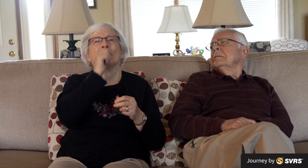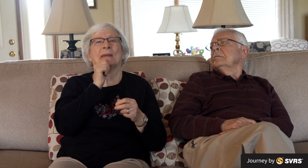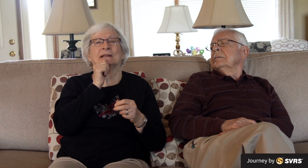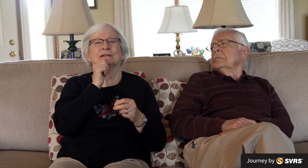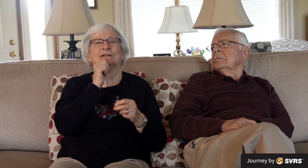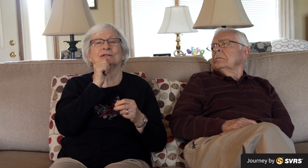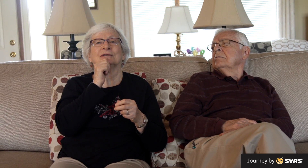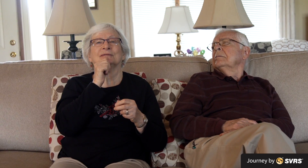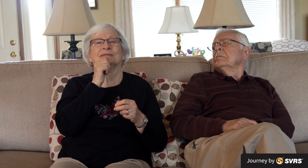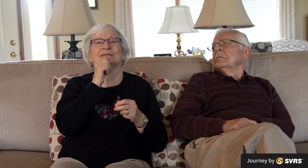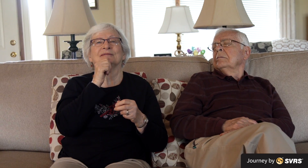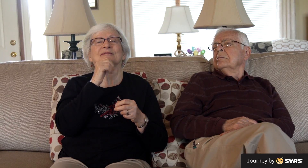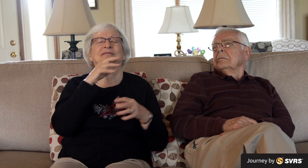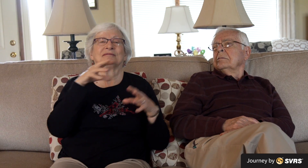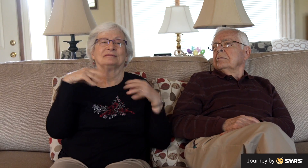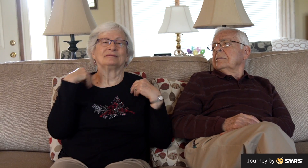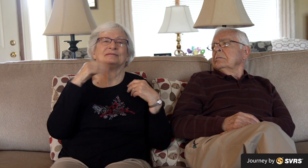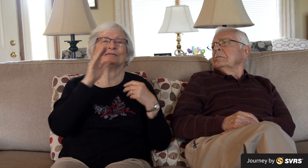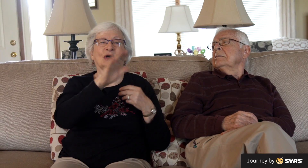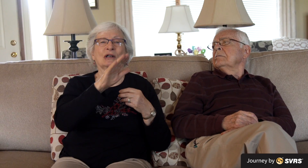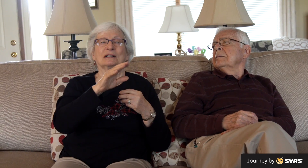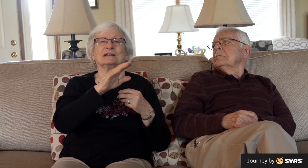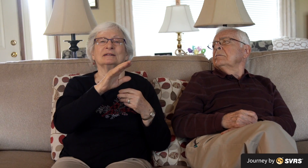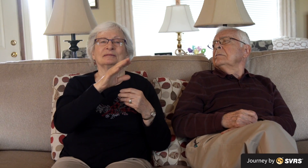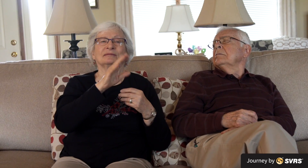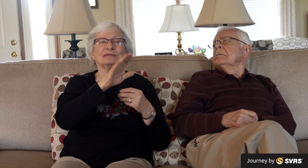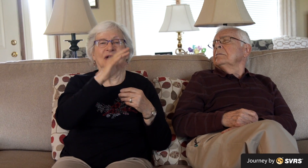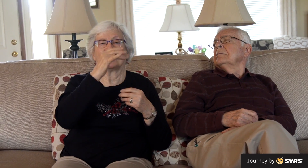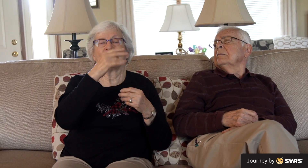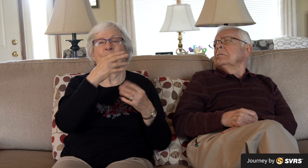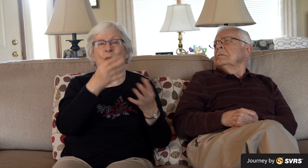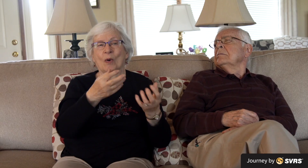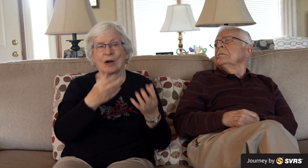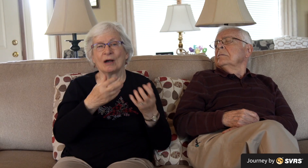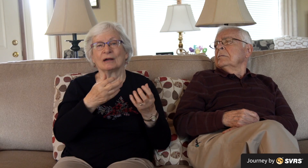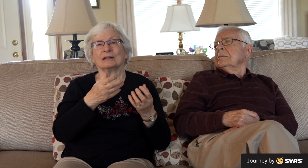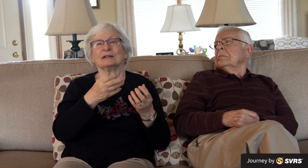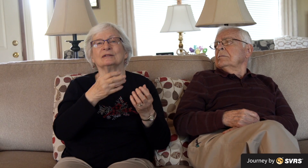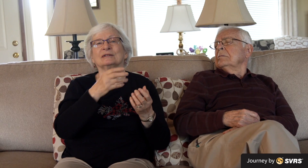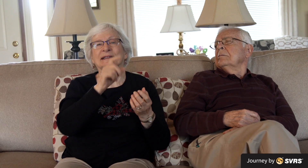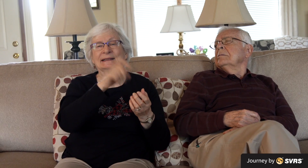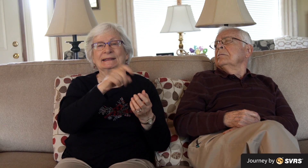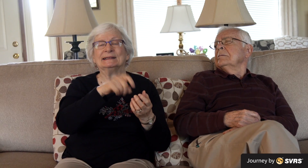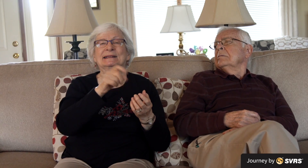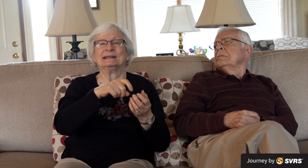accept the other person's needs and wants,